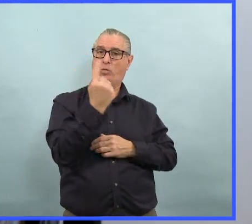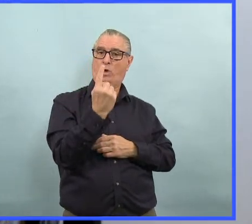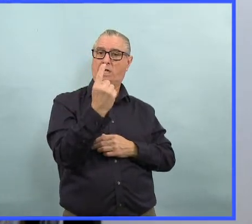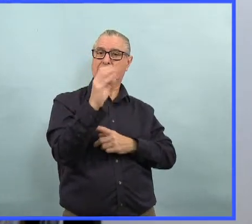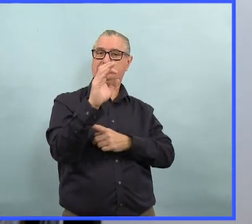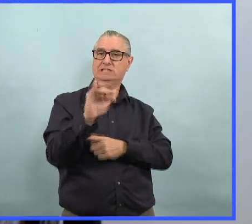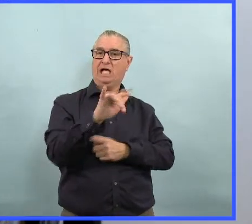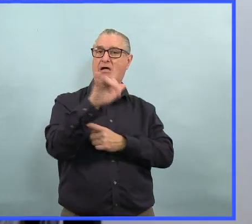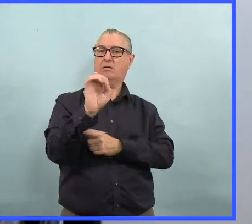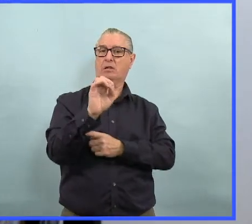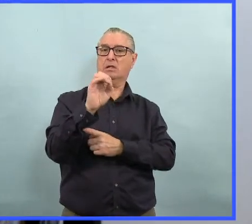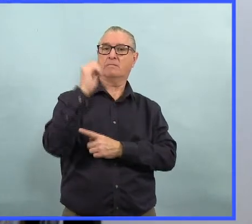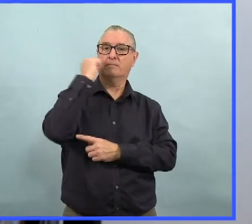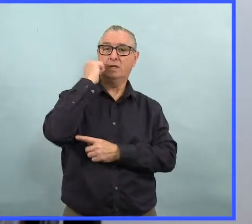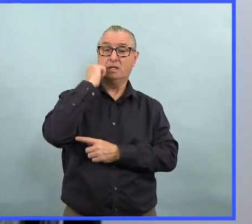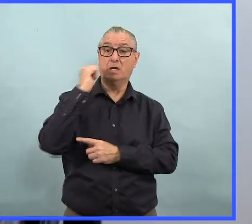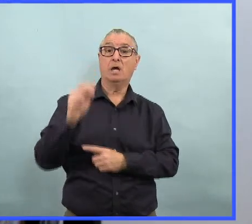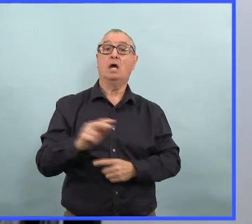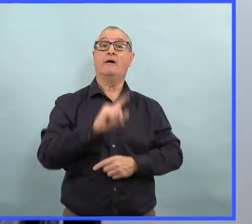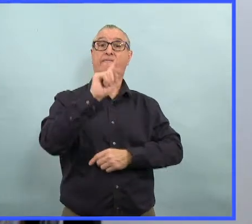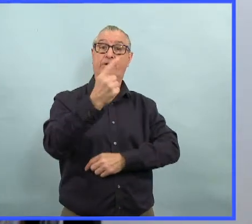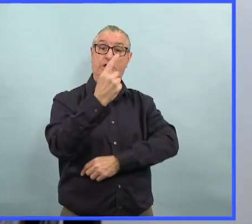none of the other studies have shown that vaccines impact fertility